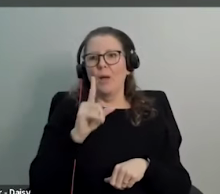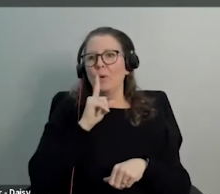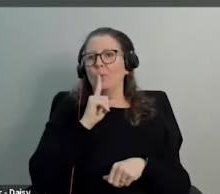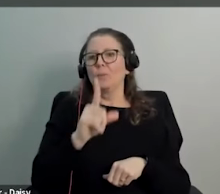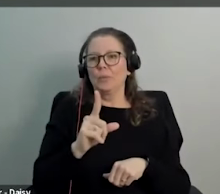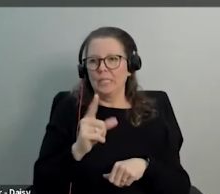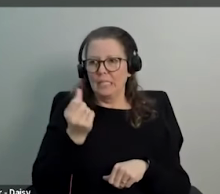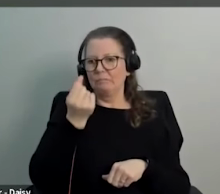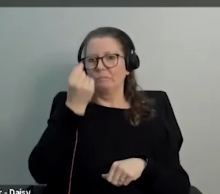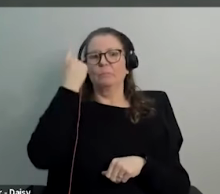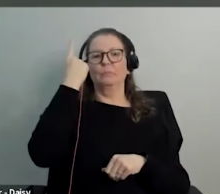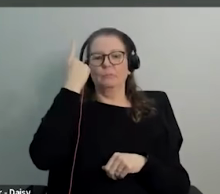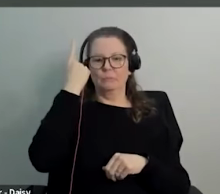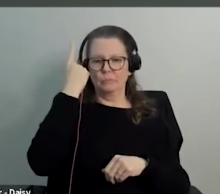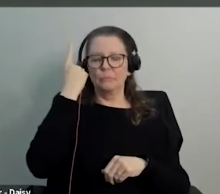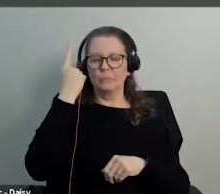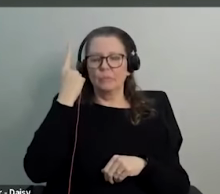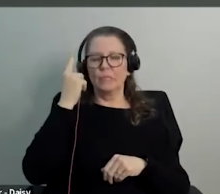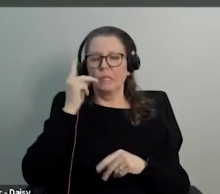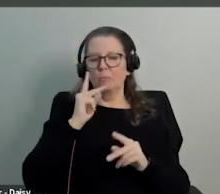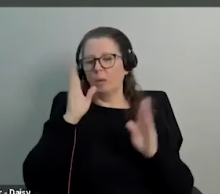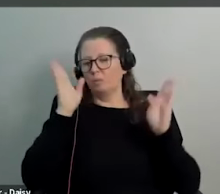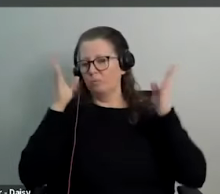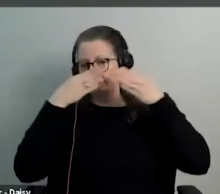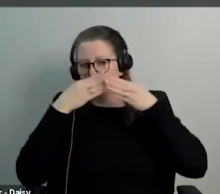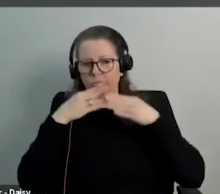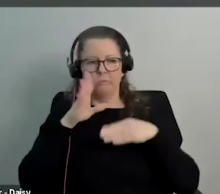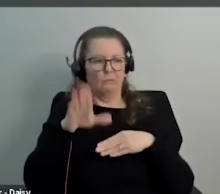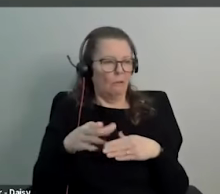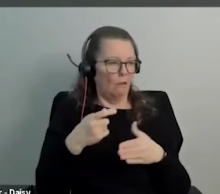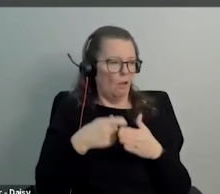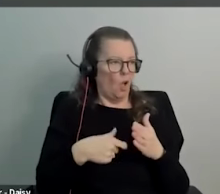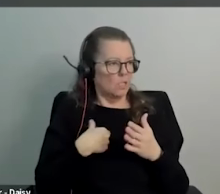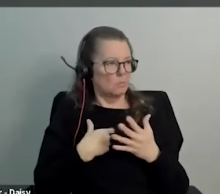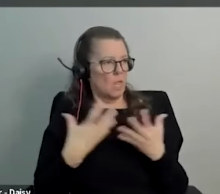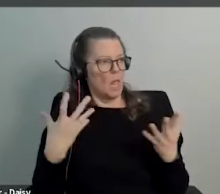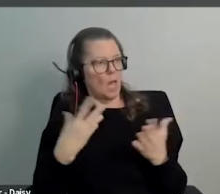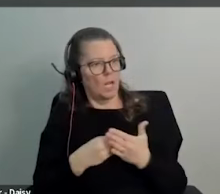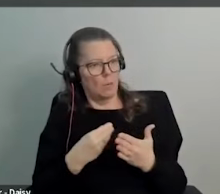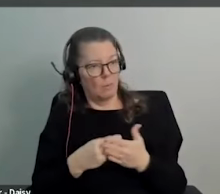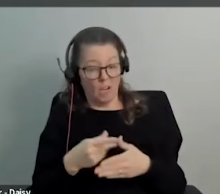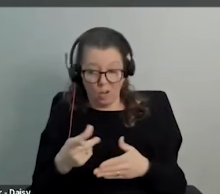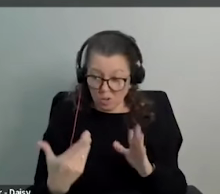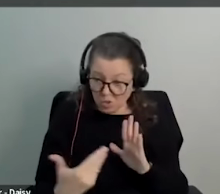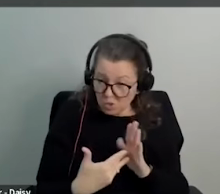yeah, they're turned off, or they're like, "Oh no, it's gonna cost lateral. Oh, I'm gonna get sued." And you don't want that.